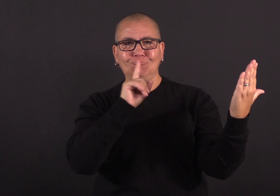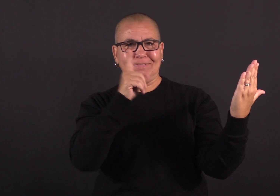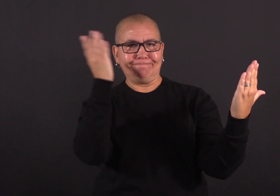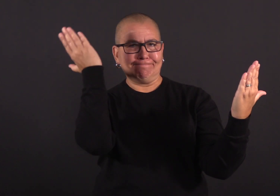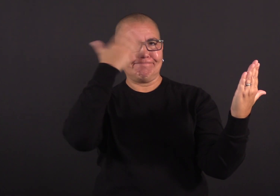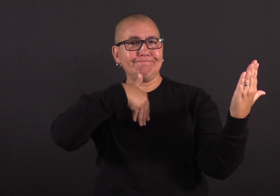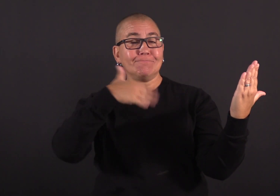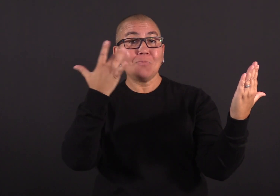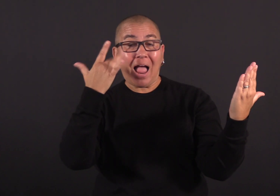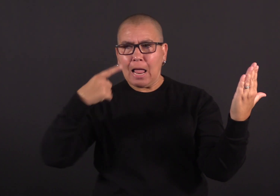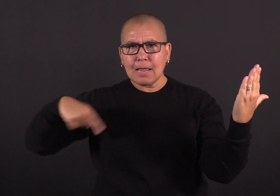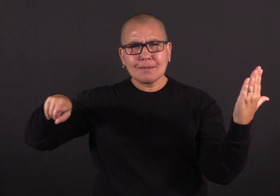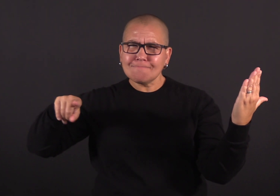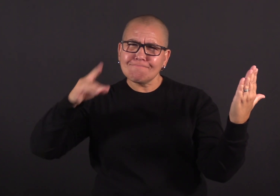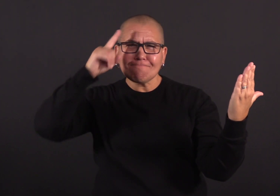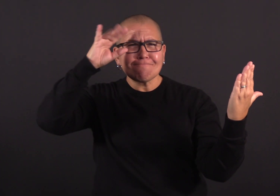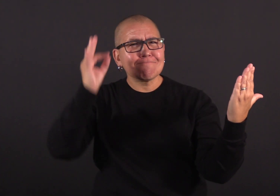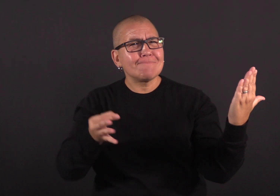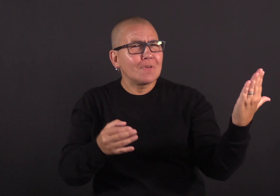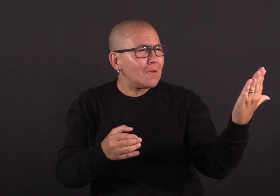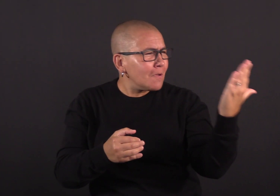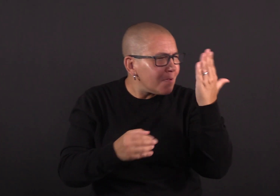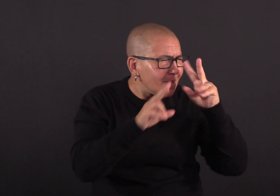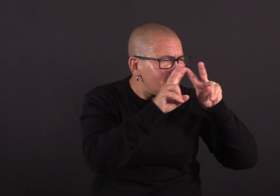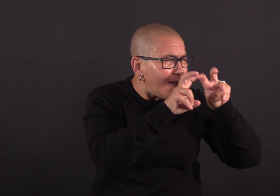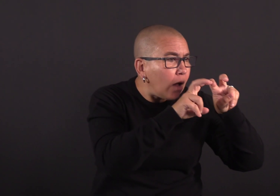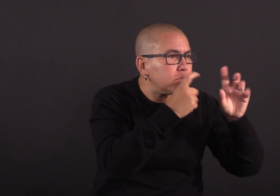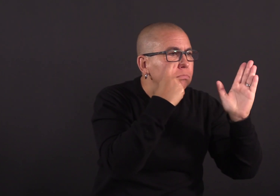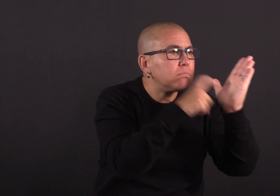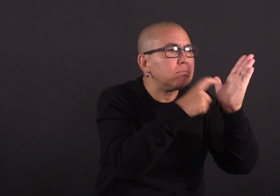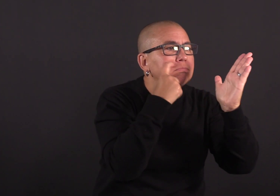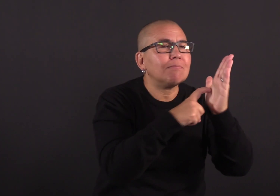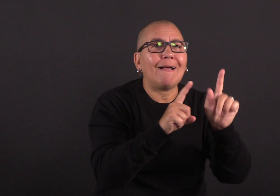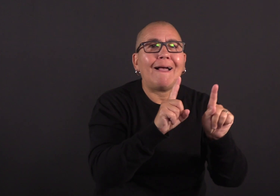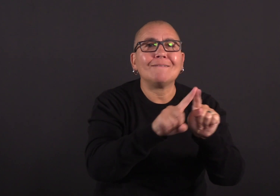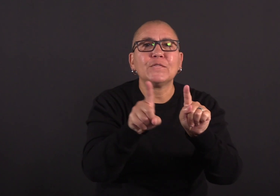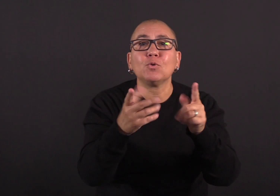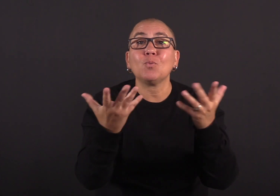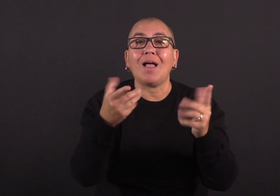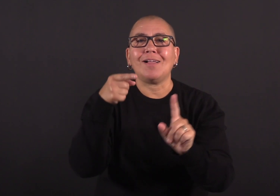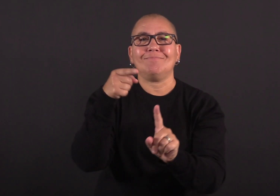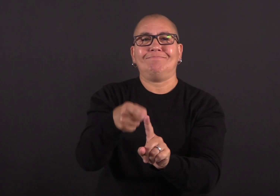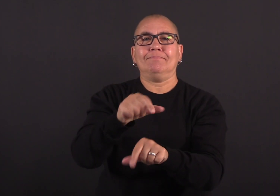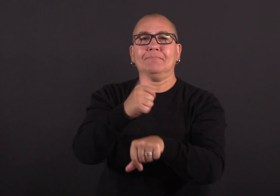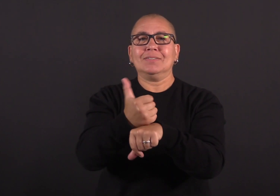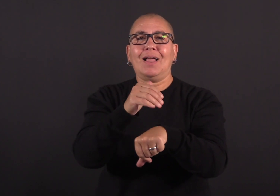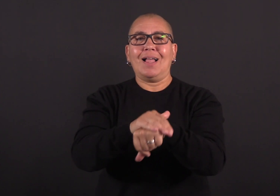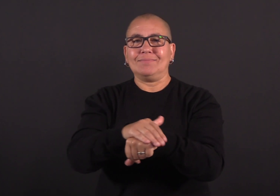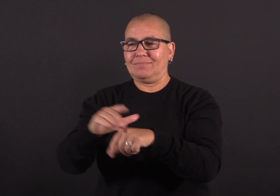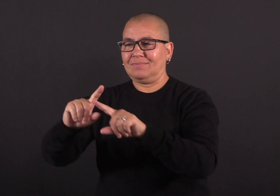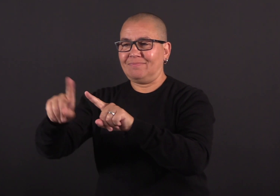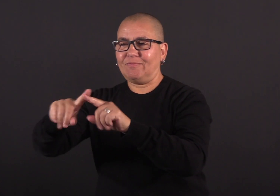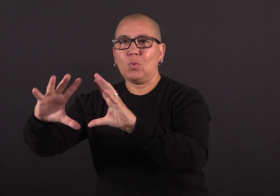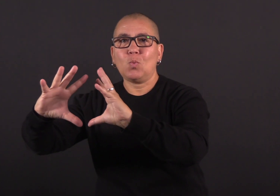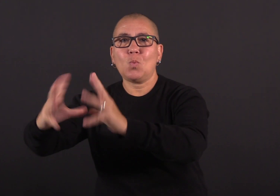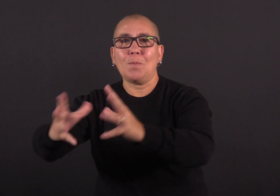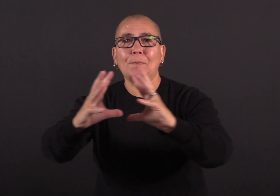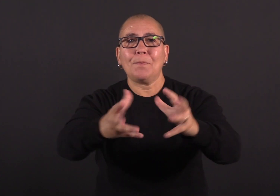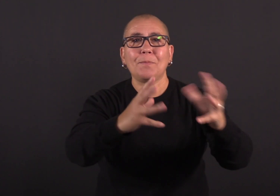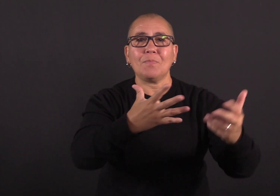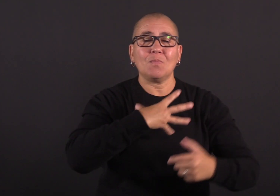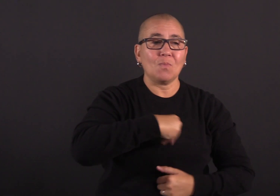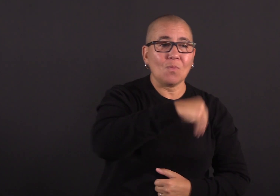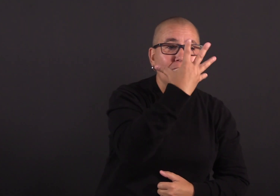Minnesota had similar COVID-19 vaccination rates by the end of 2022, there were stark disparities